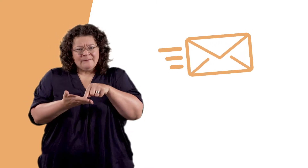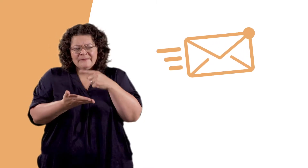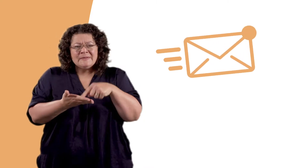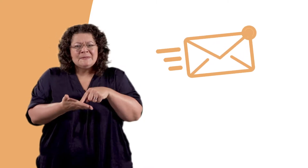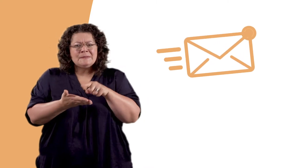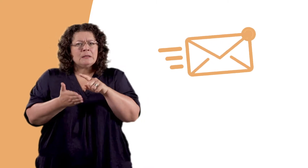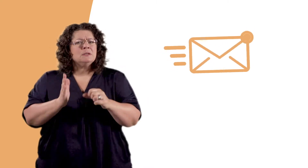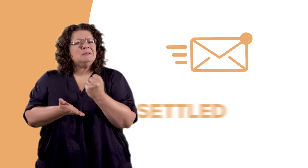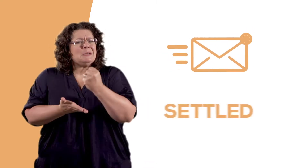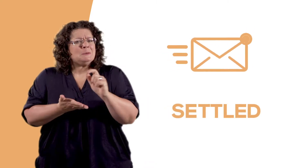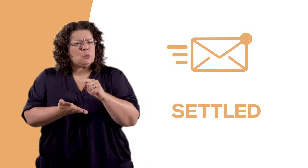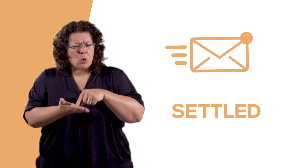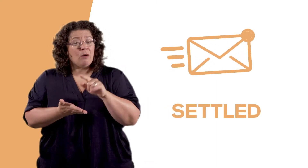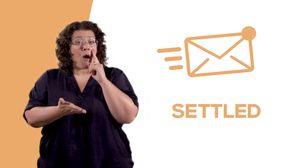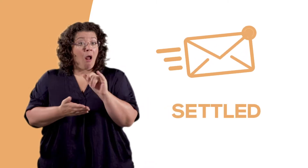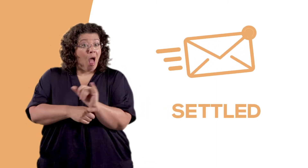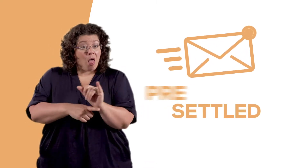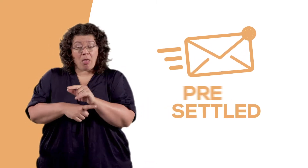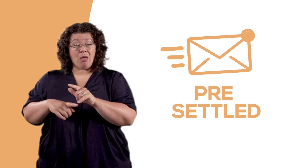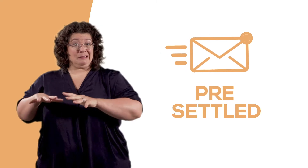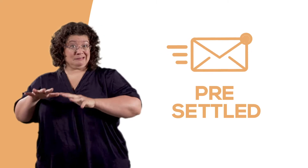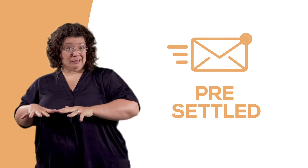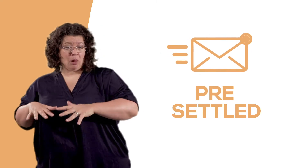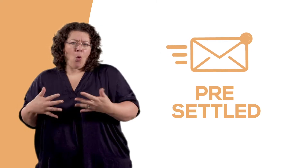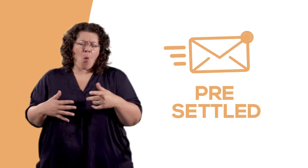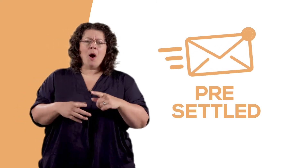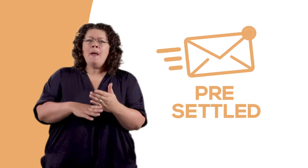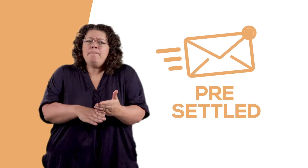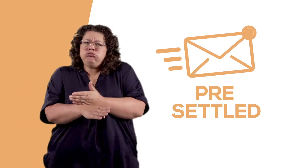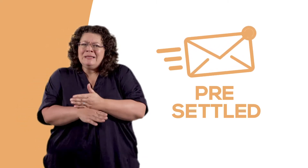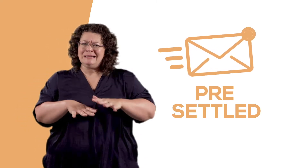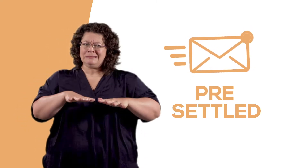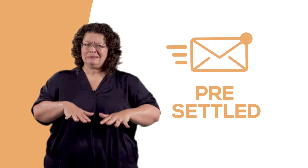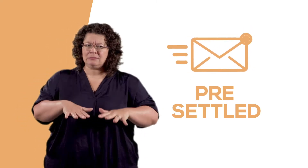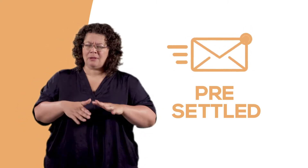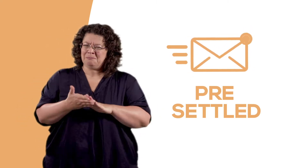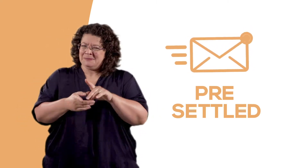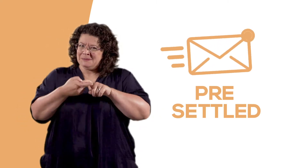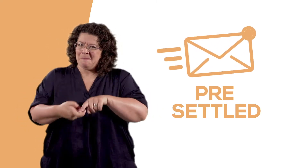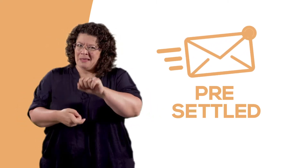which can be either settled or pre-settled, depending on your previous history.